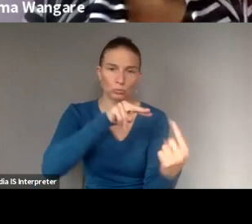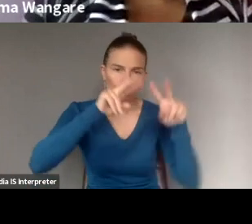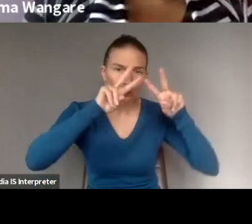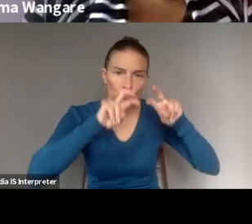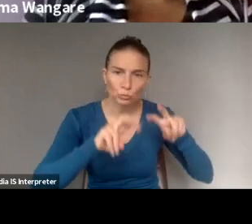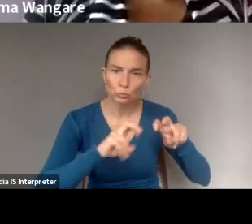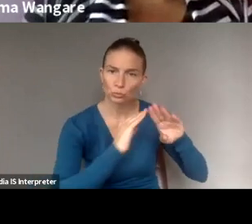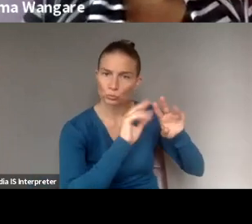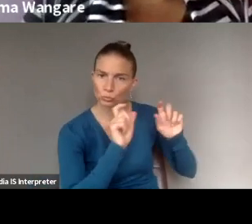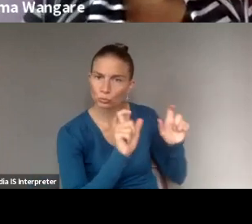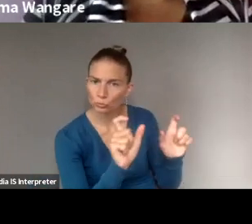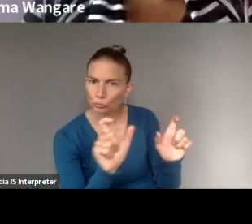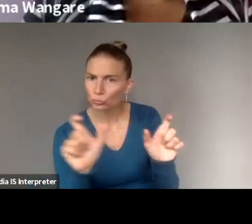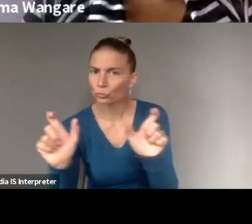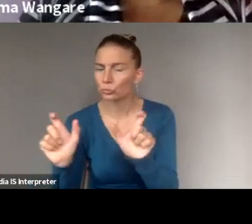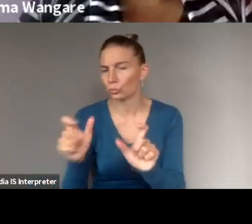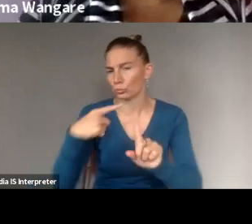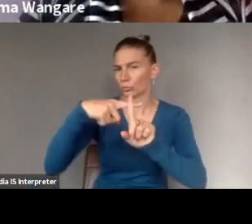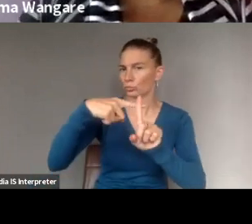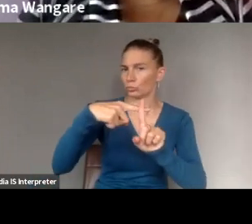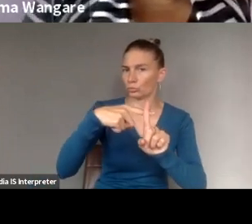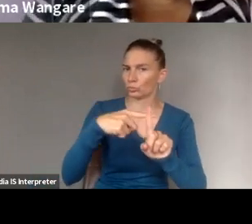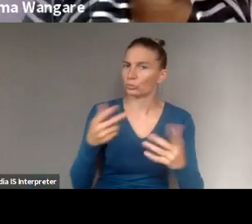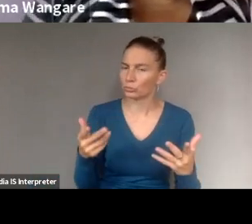for the COVID-19 cash transfer response.